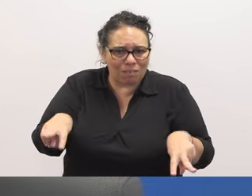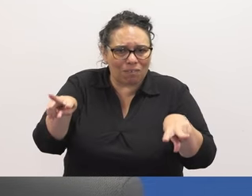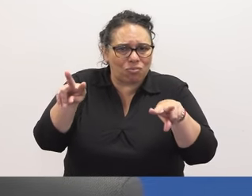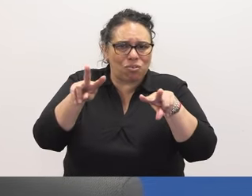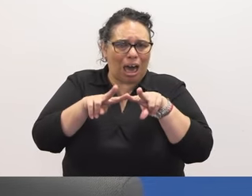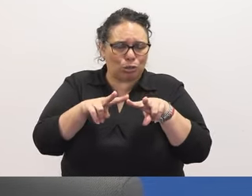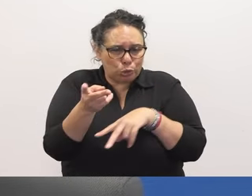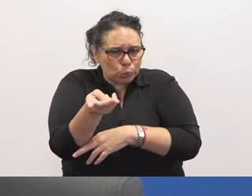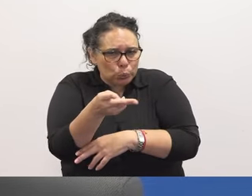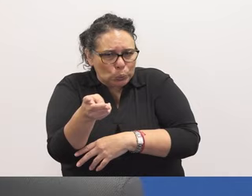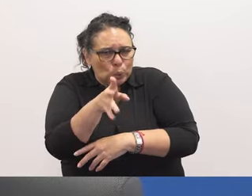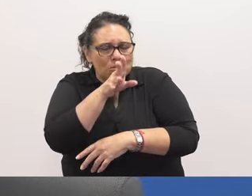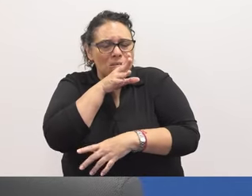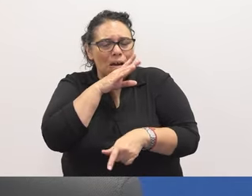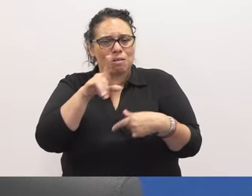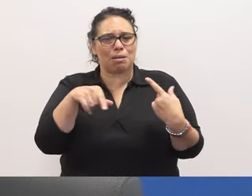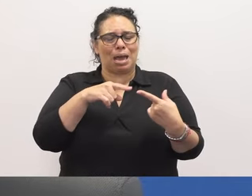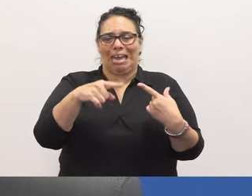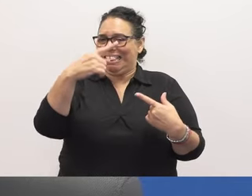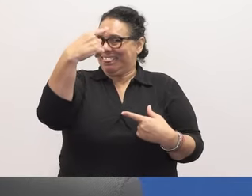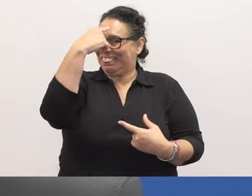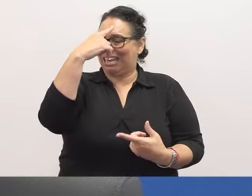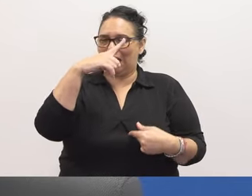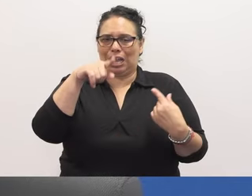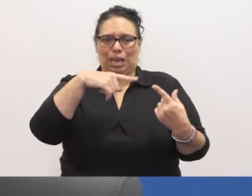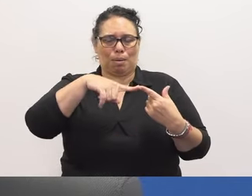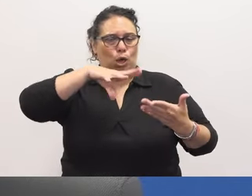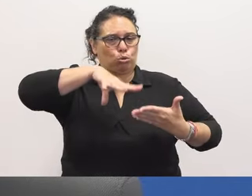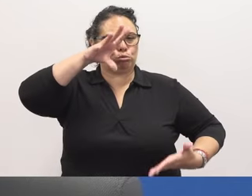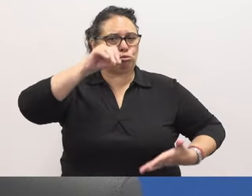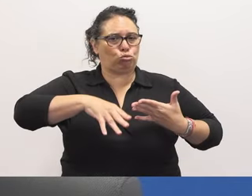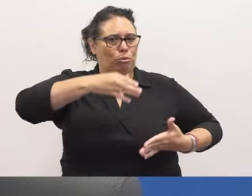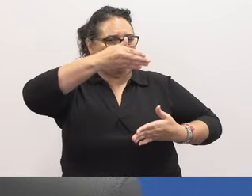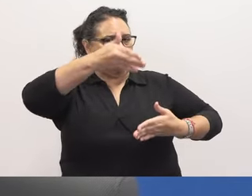and think through the student outcomes and student impact piece.